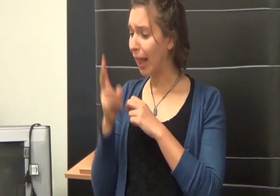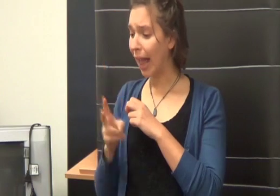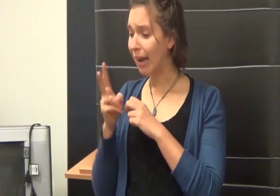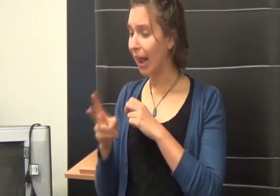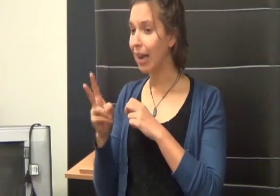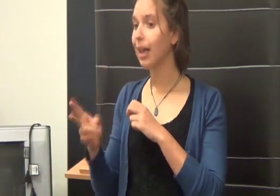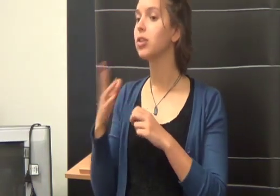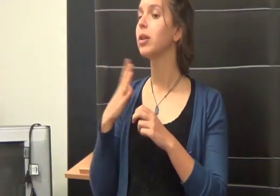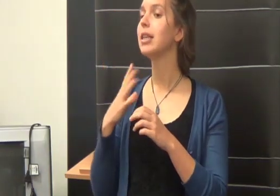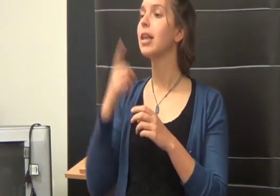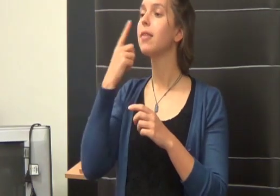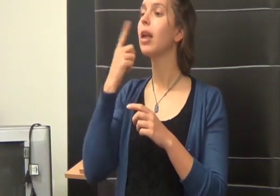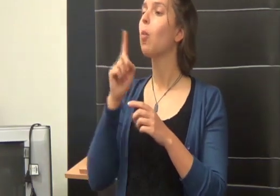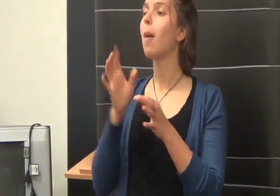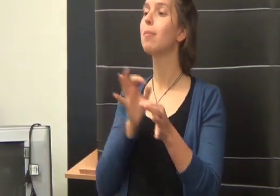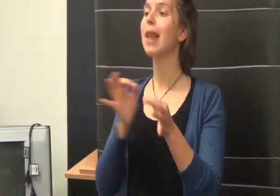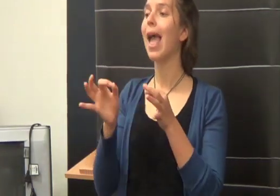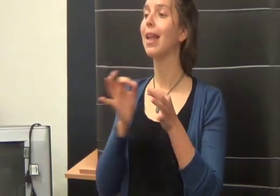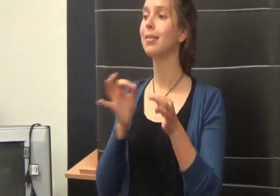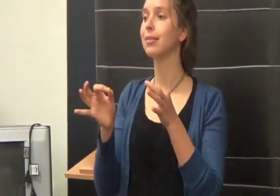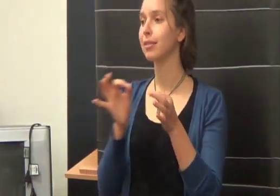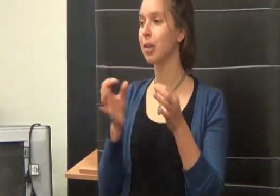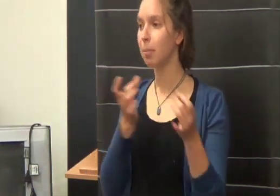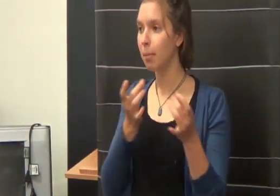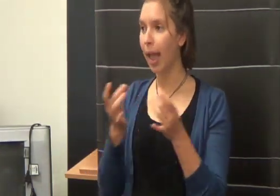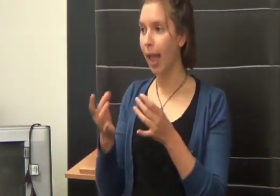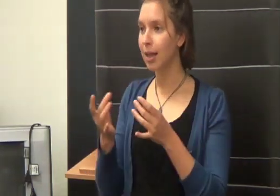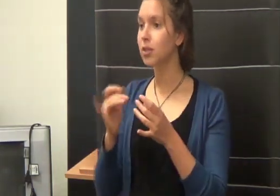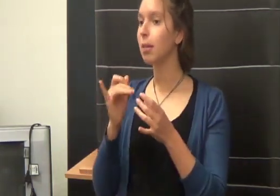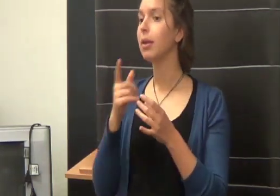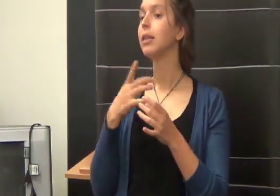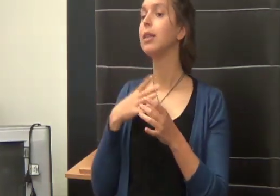Maybe you want to have a card with you that says 'this is who I am.